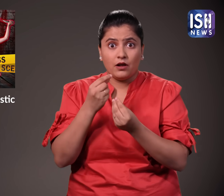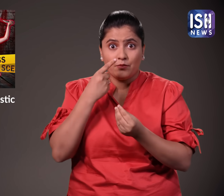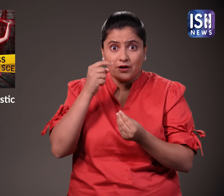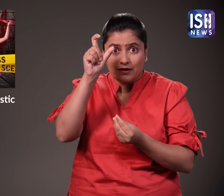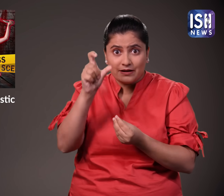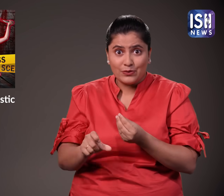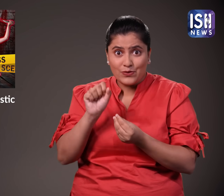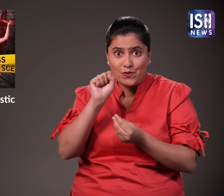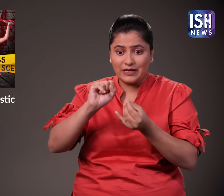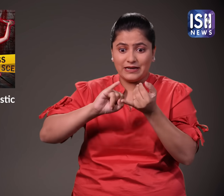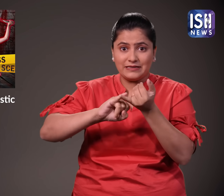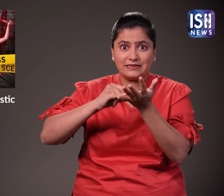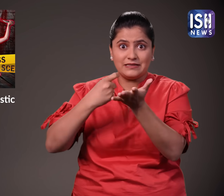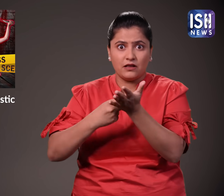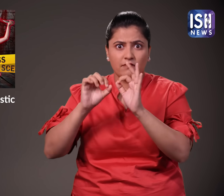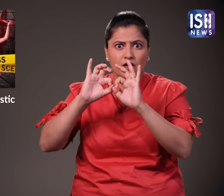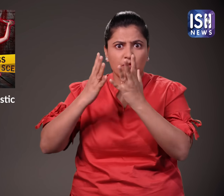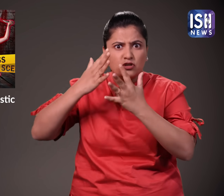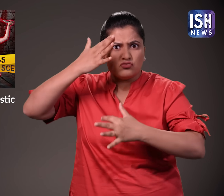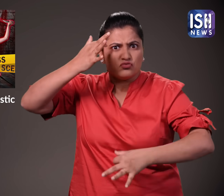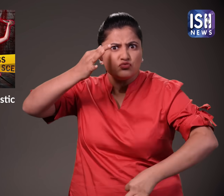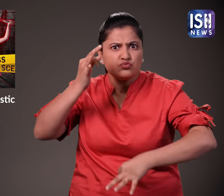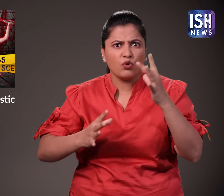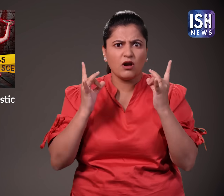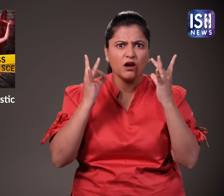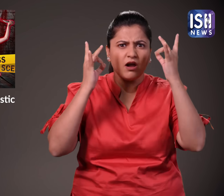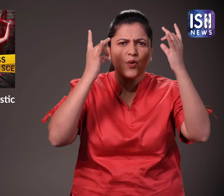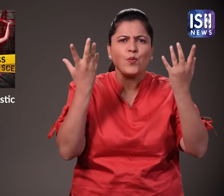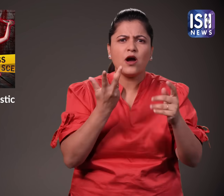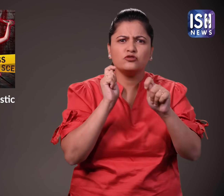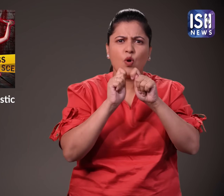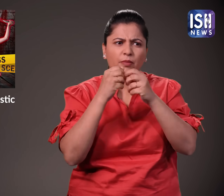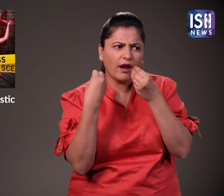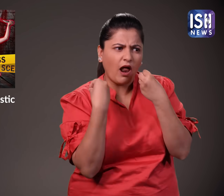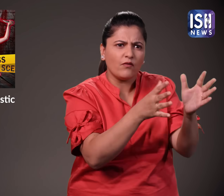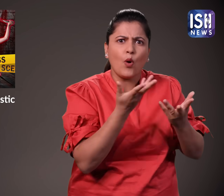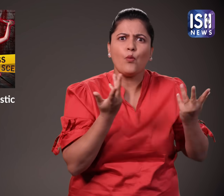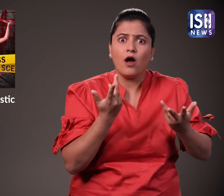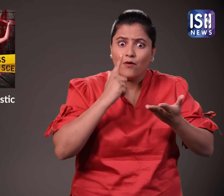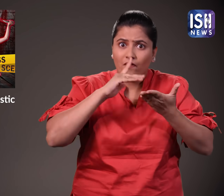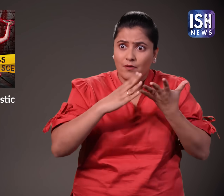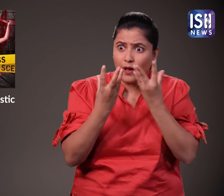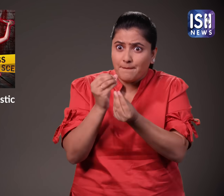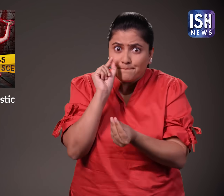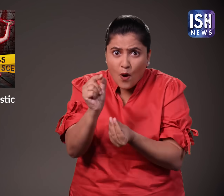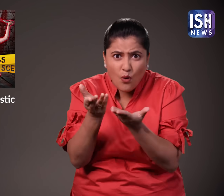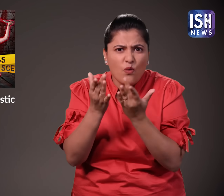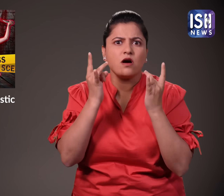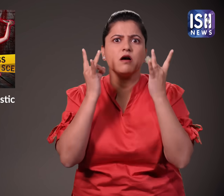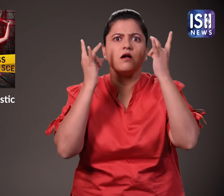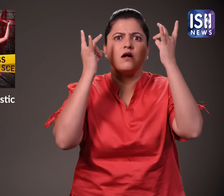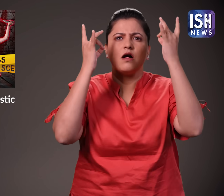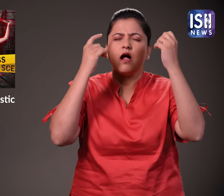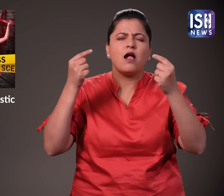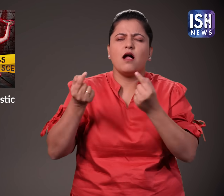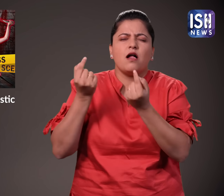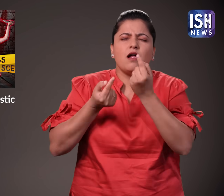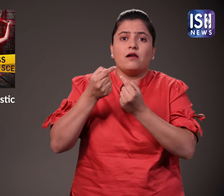Saurabh's family disapproved of his decision to leave the job, which caused problems at home.